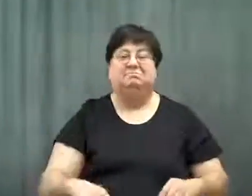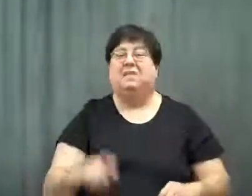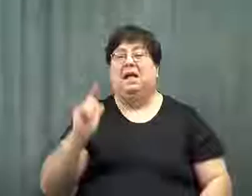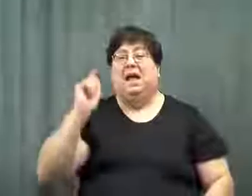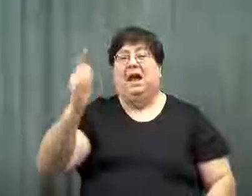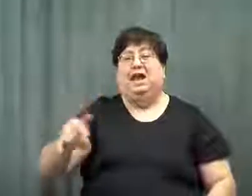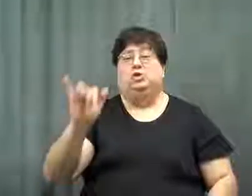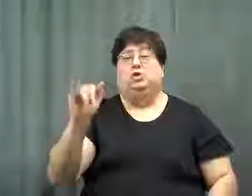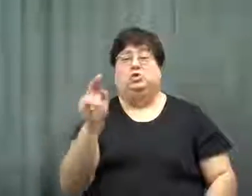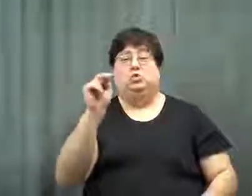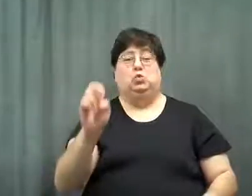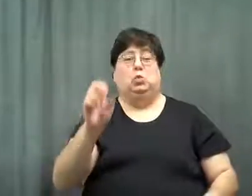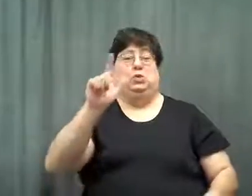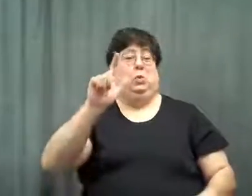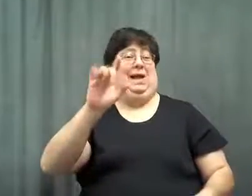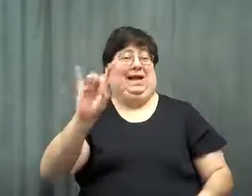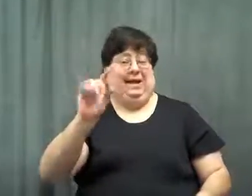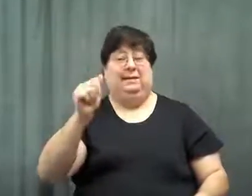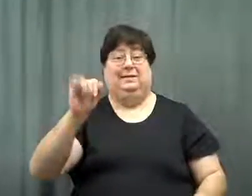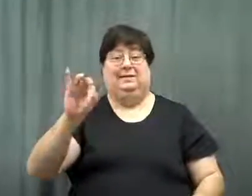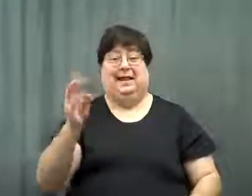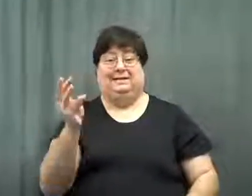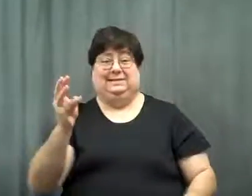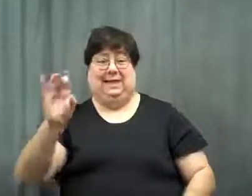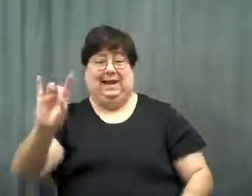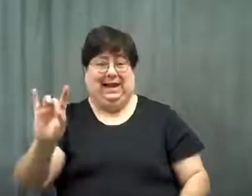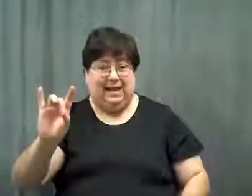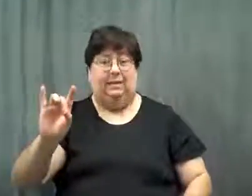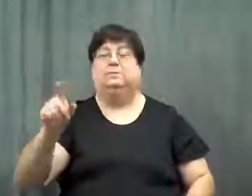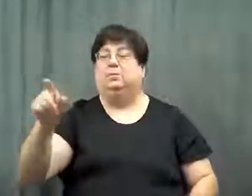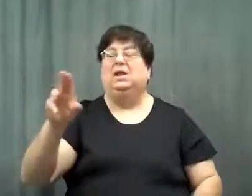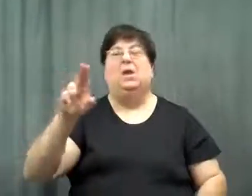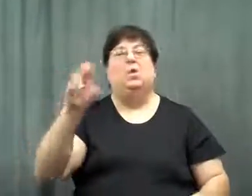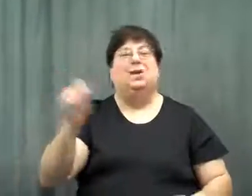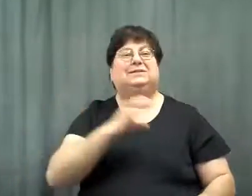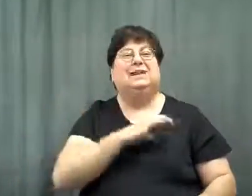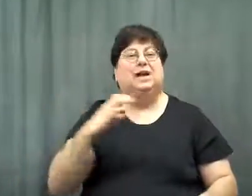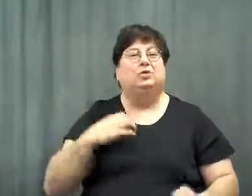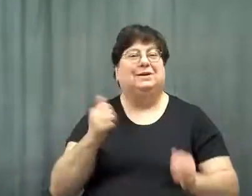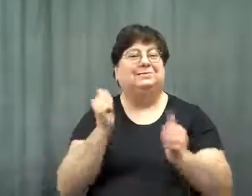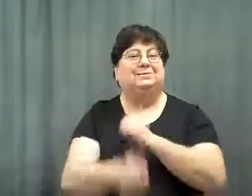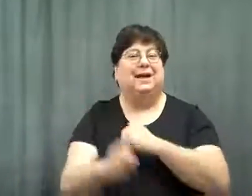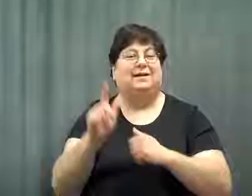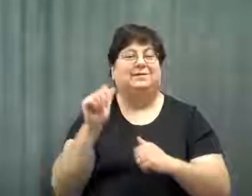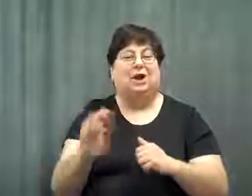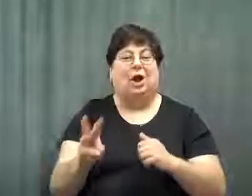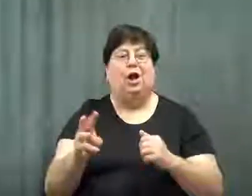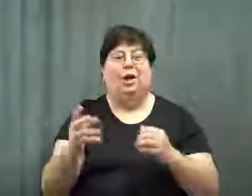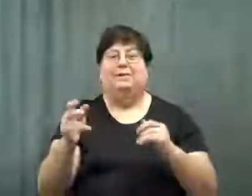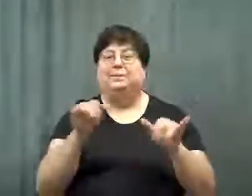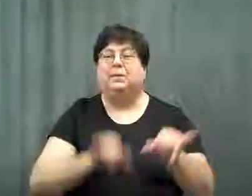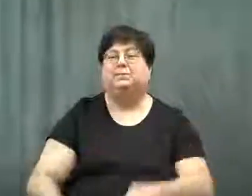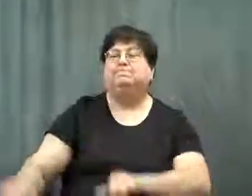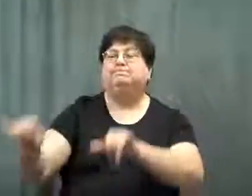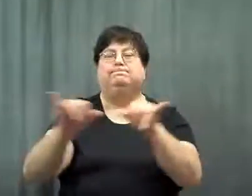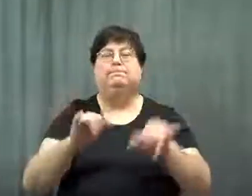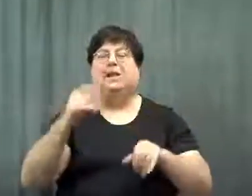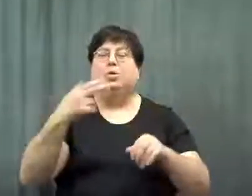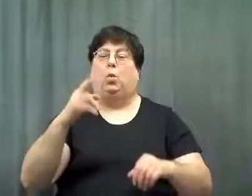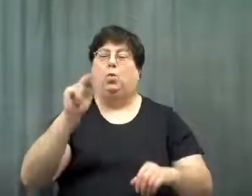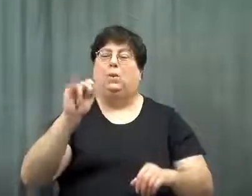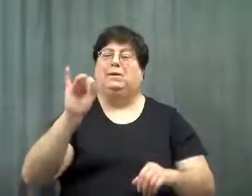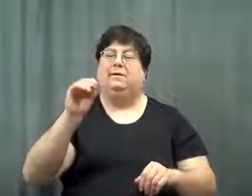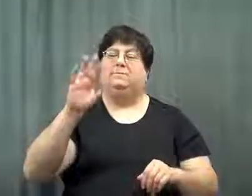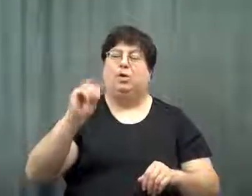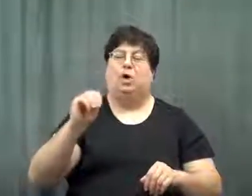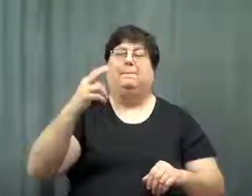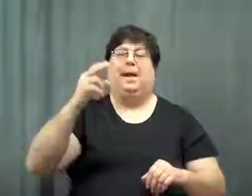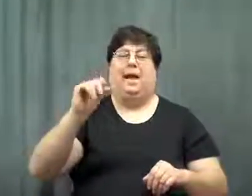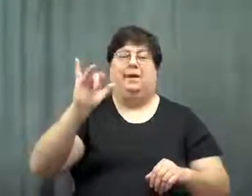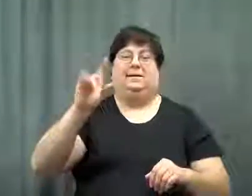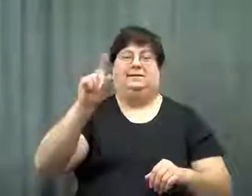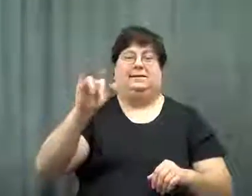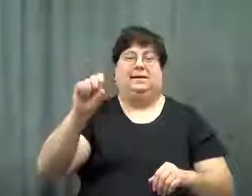Congress passed the Uniform Holidays Bill on June 28, 1968.